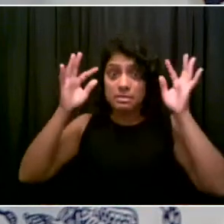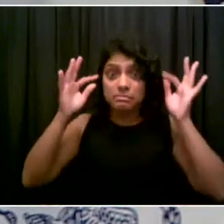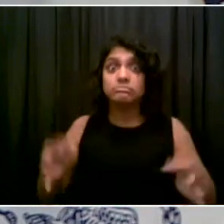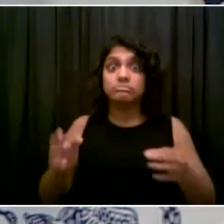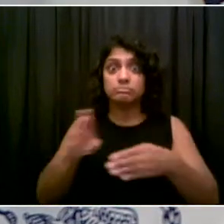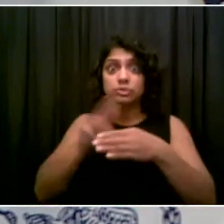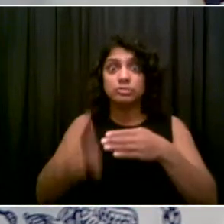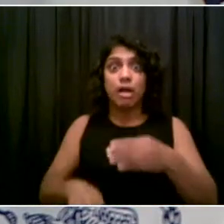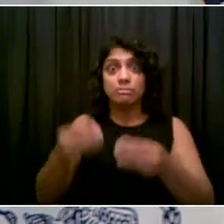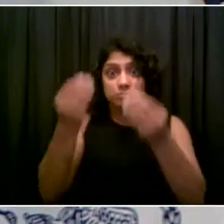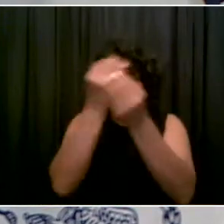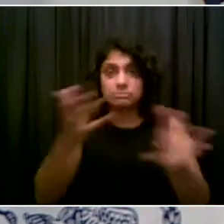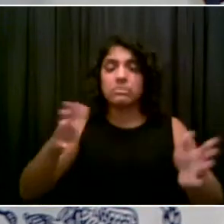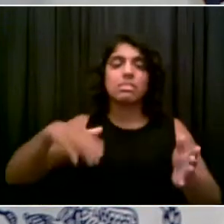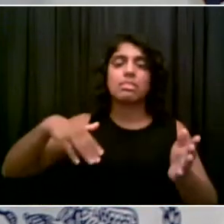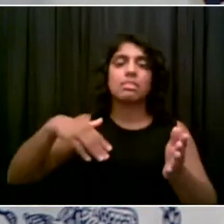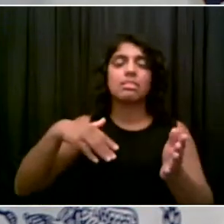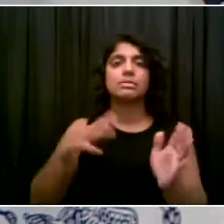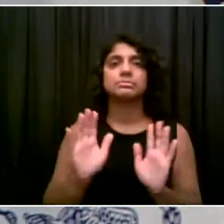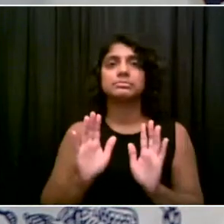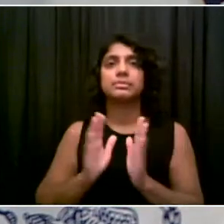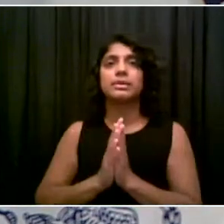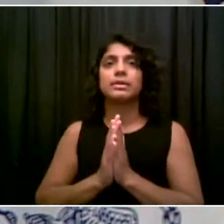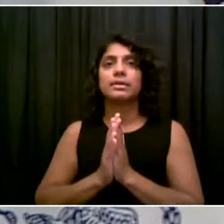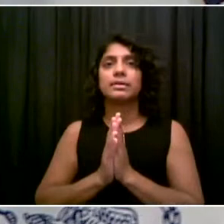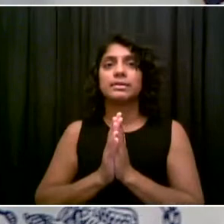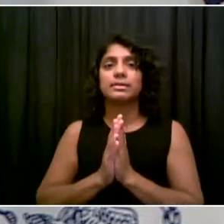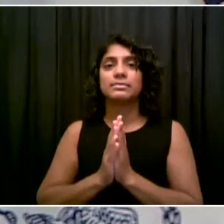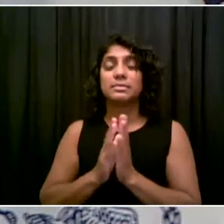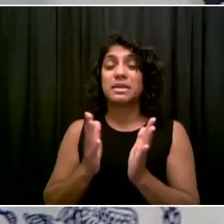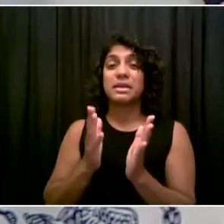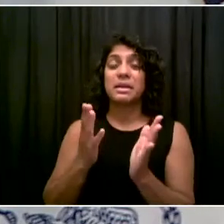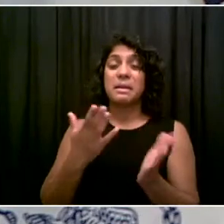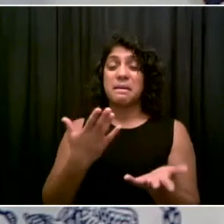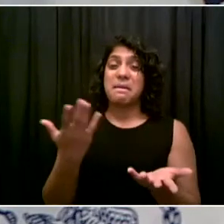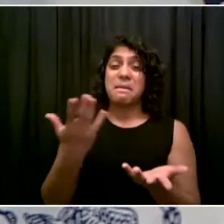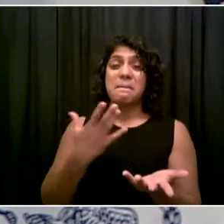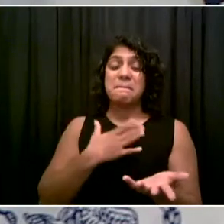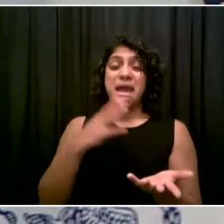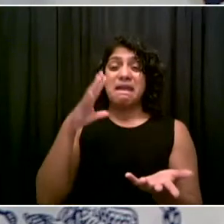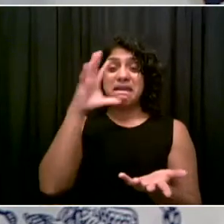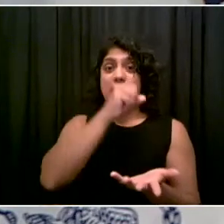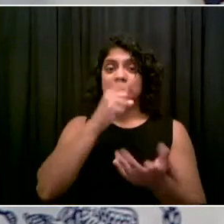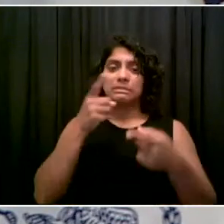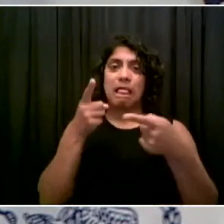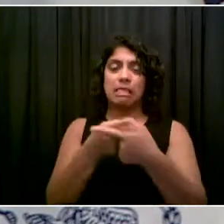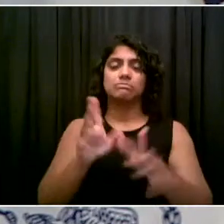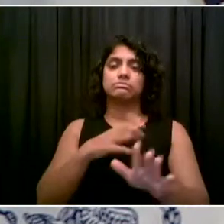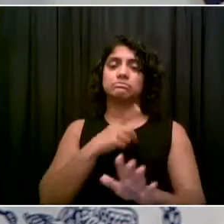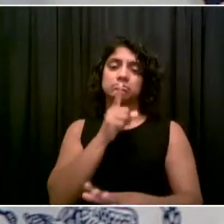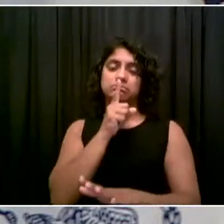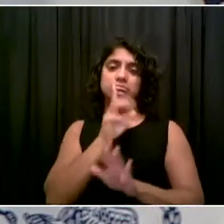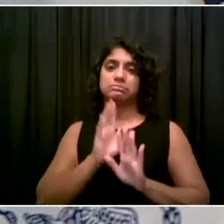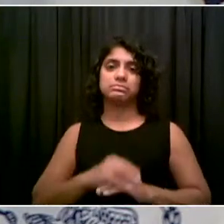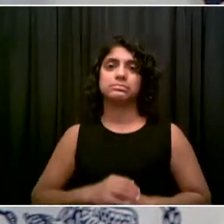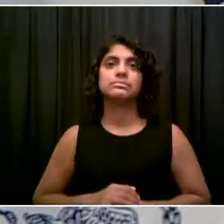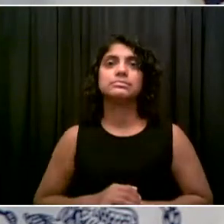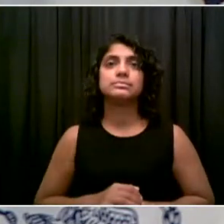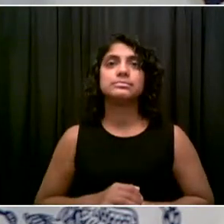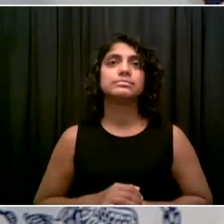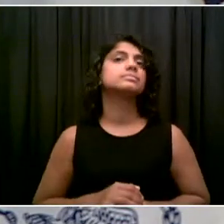THIS.